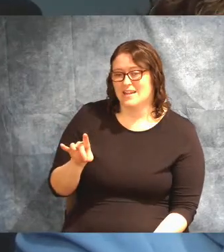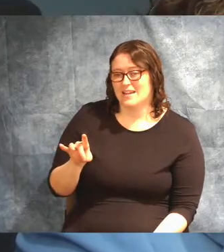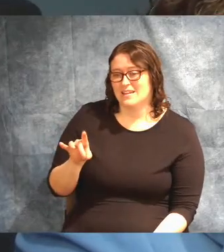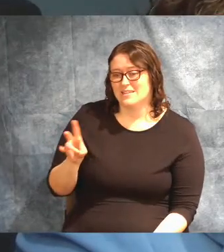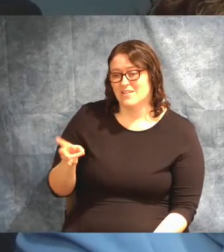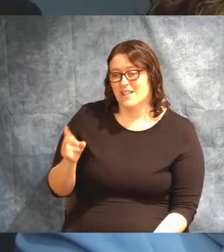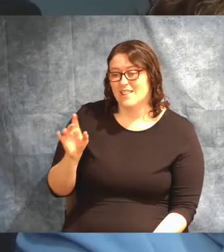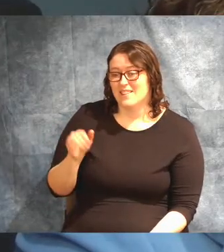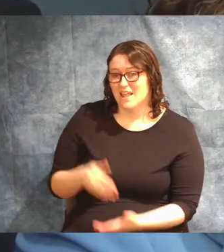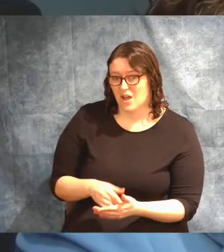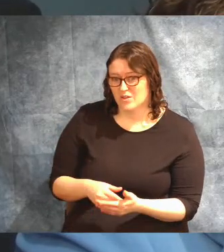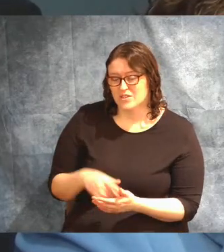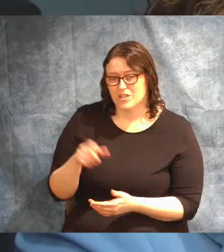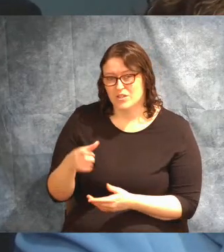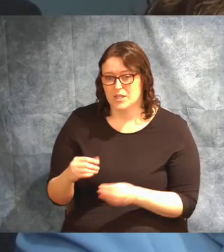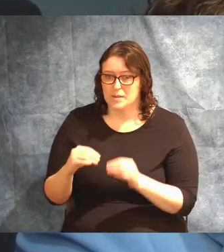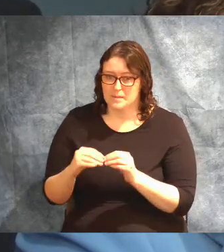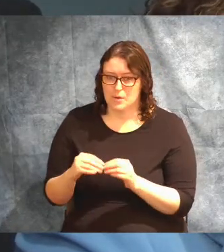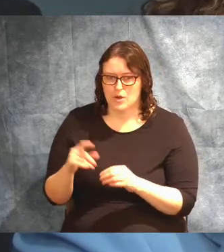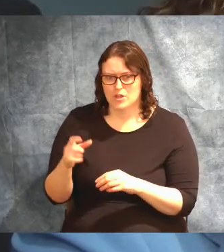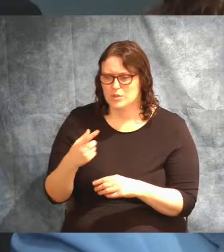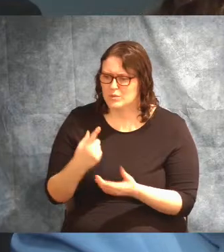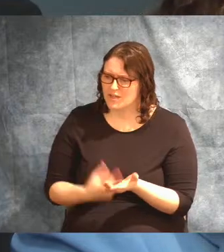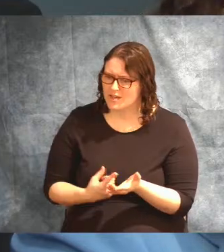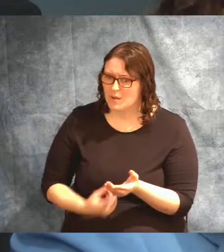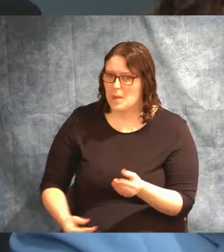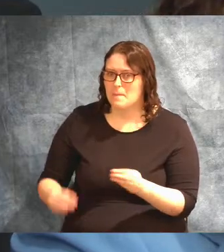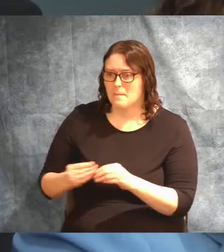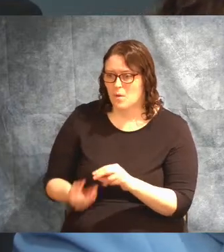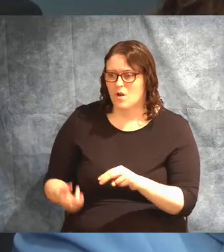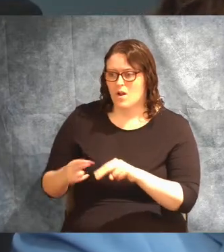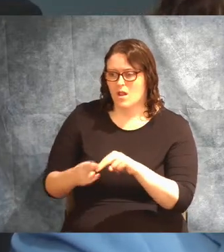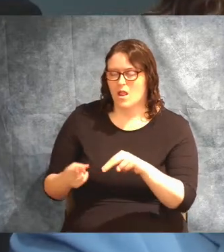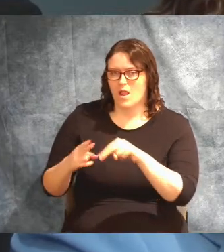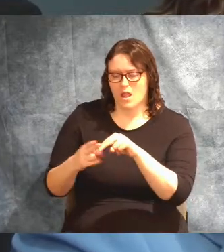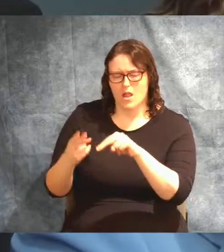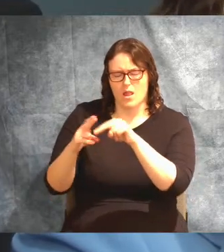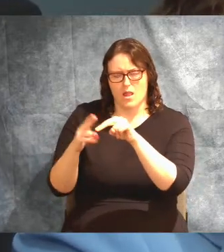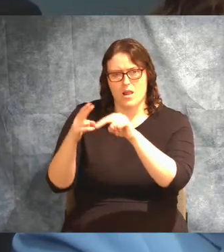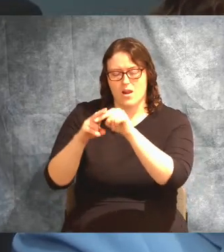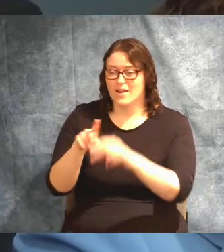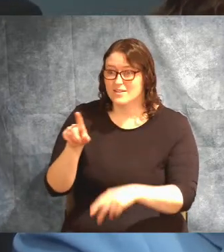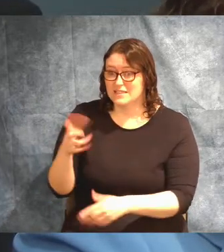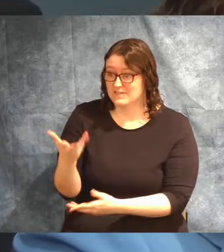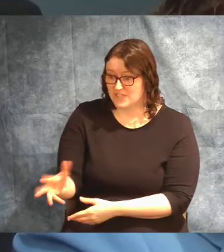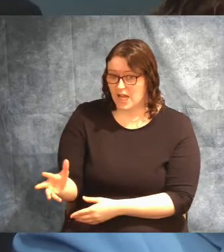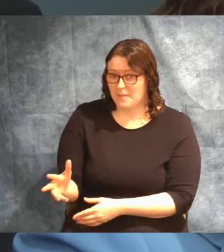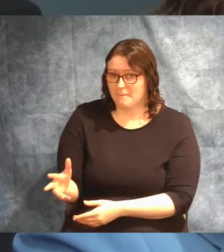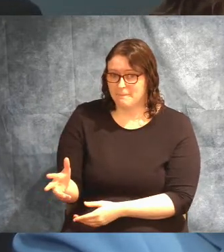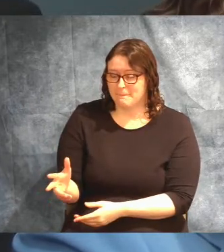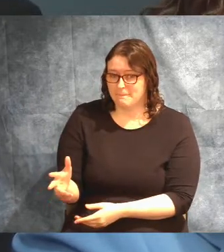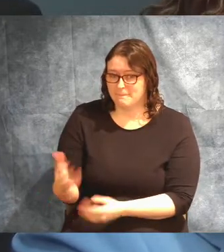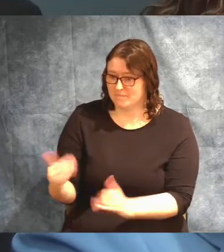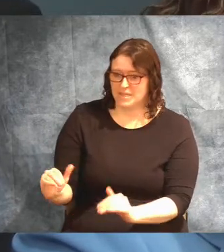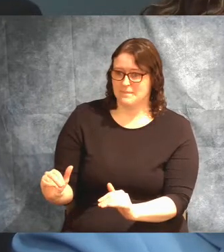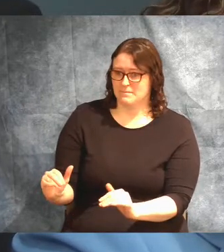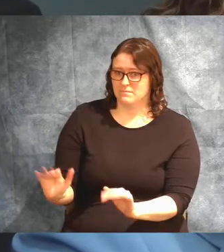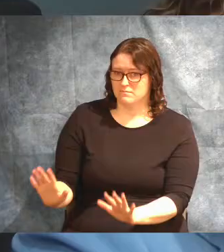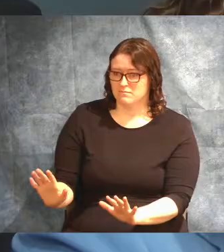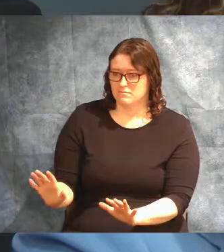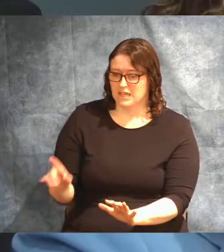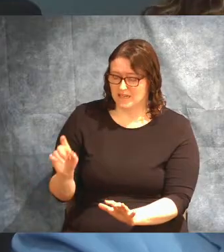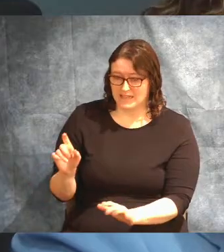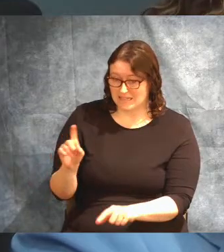And you're talking about going up even higher. It has to stop at some point. It has to stop.